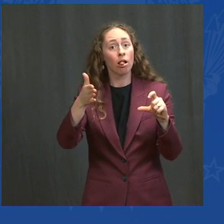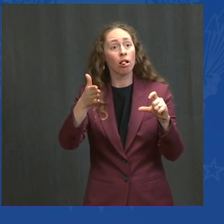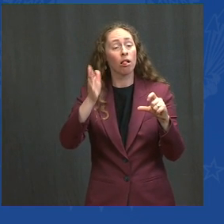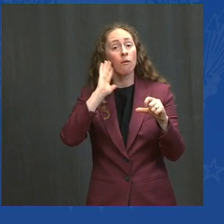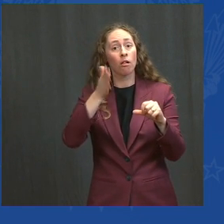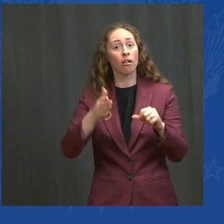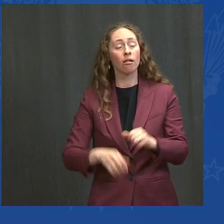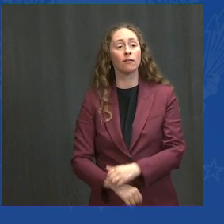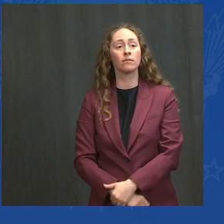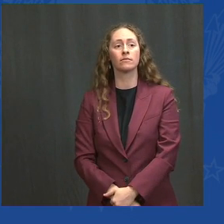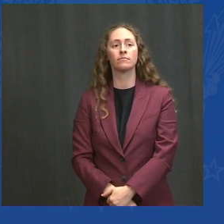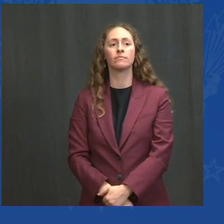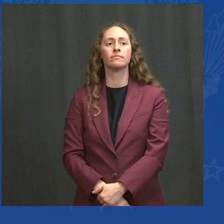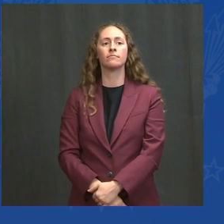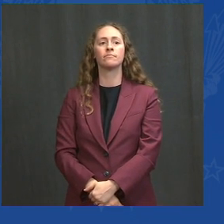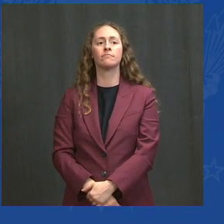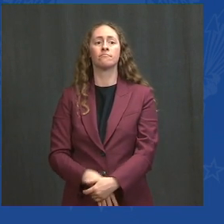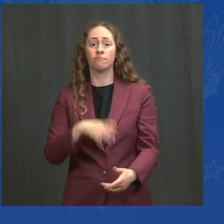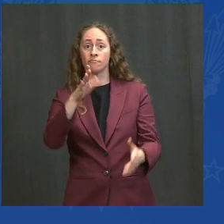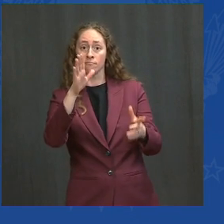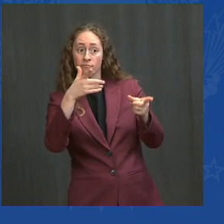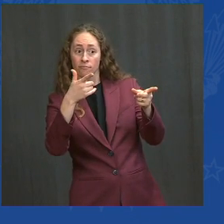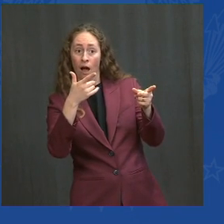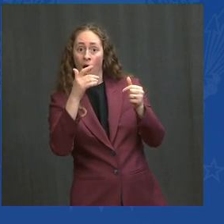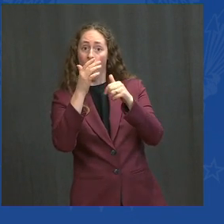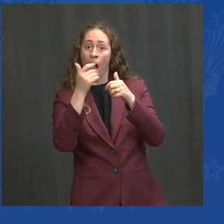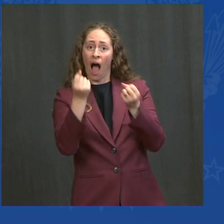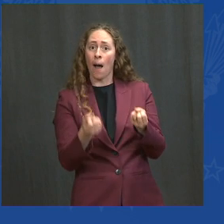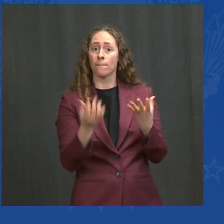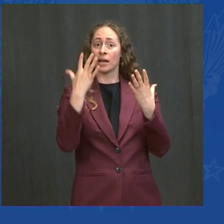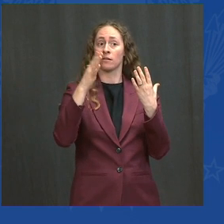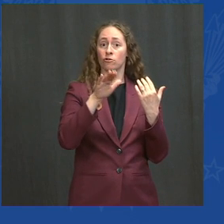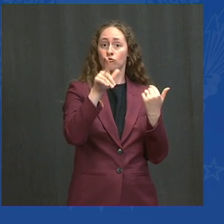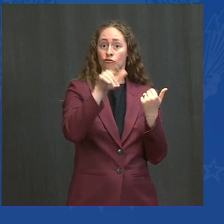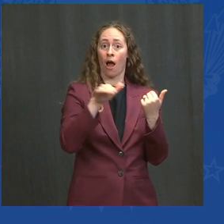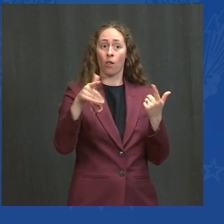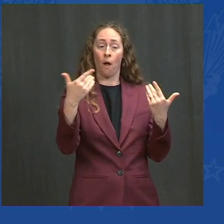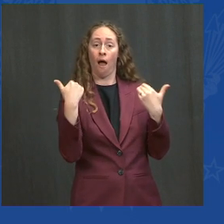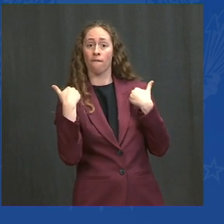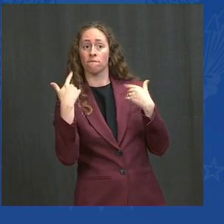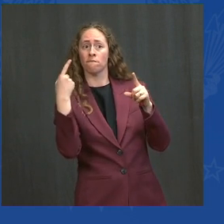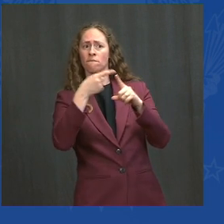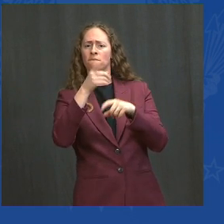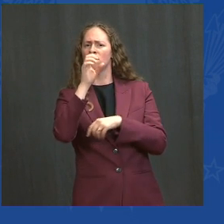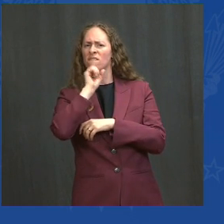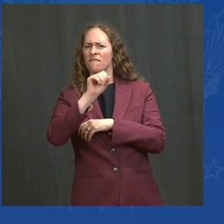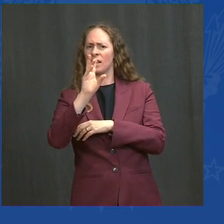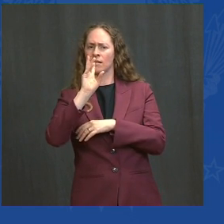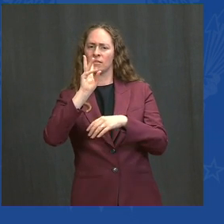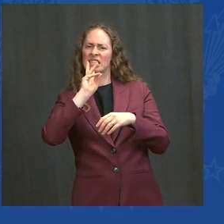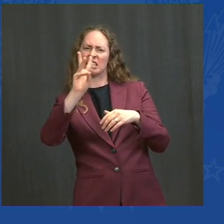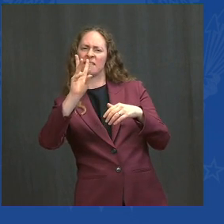Here's what's in it: For every child you have under the age of six, you're going to get $3,600.